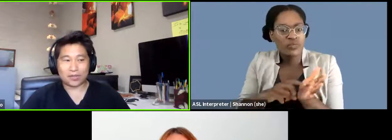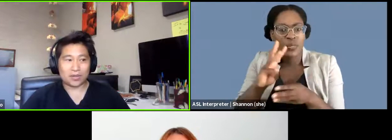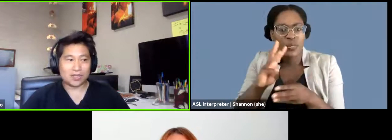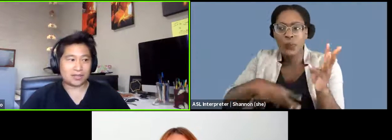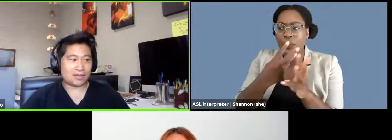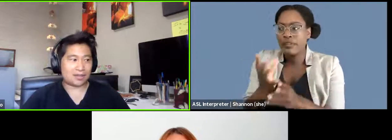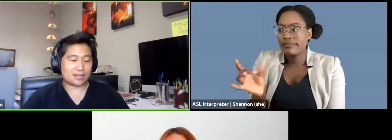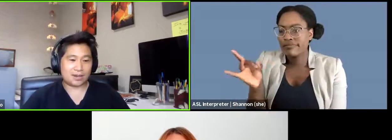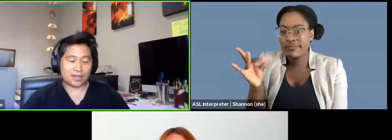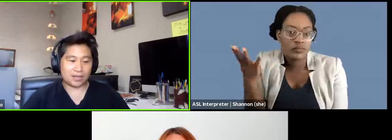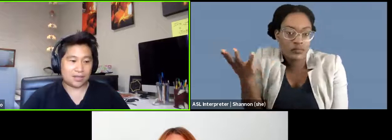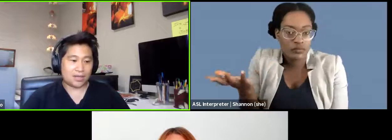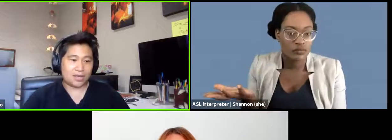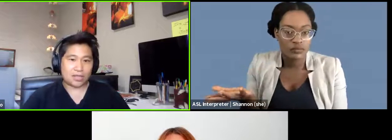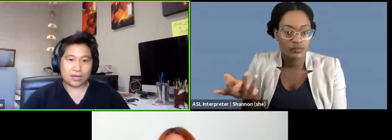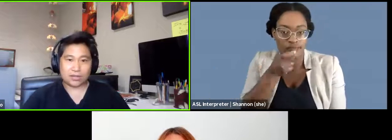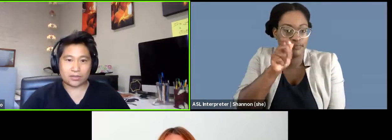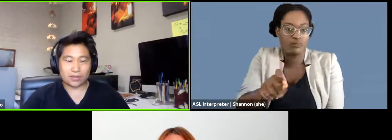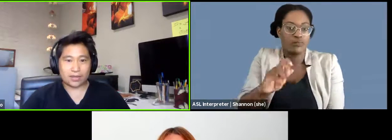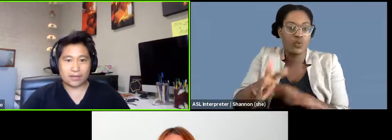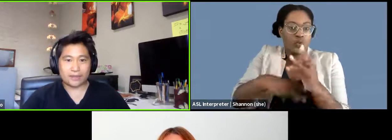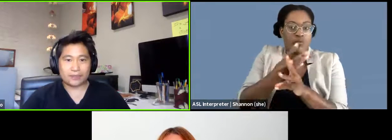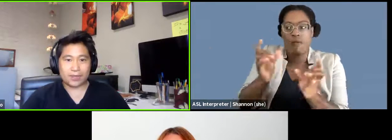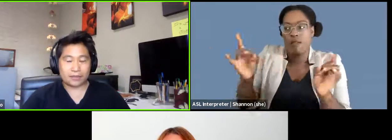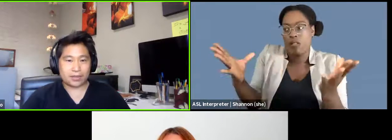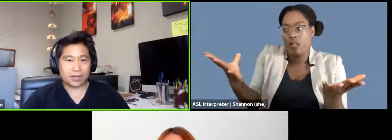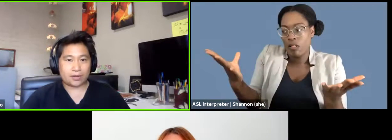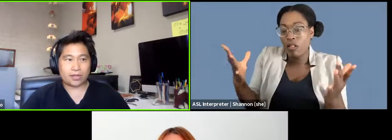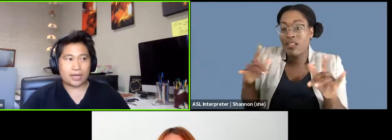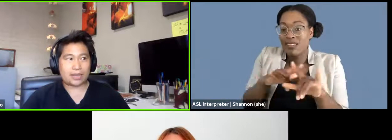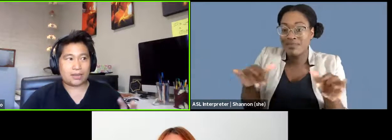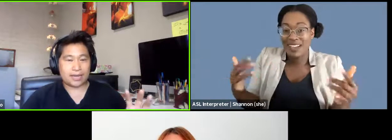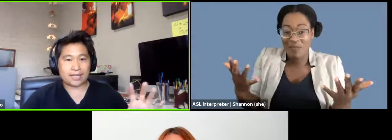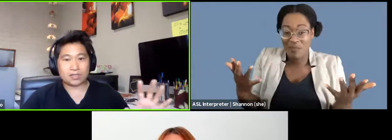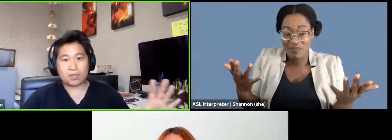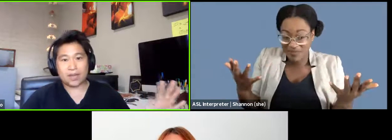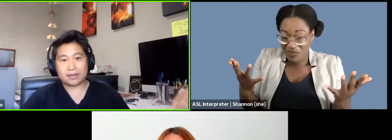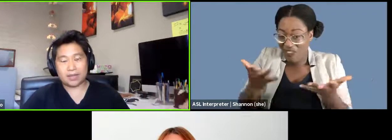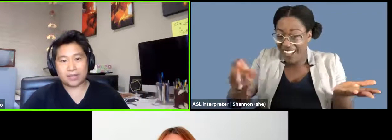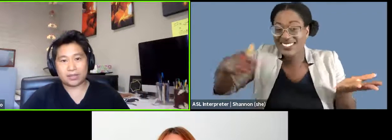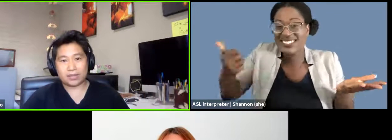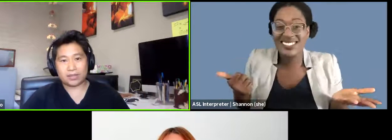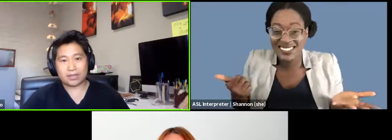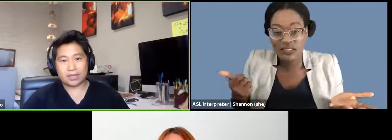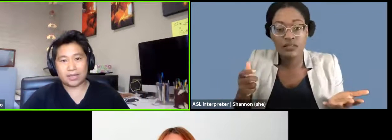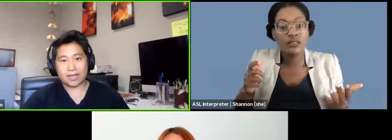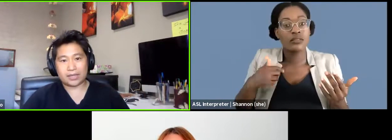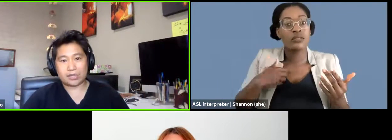a few that started and shared the story and came together and expanded that together to the DEI